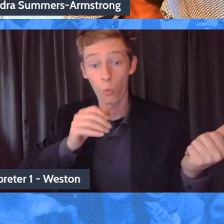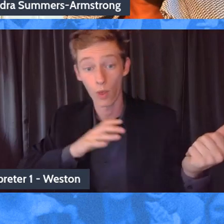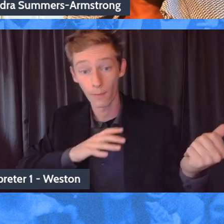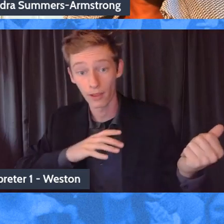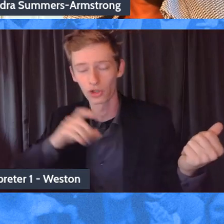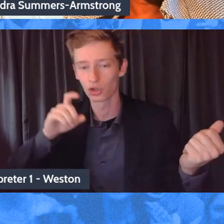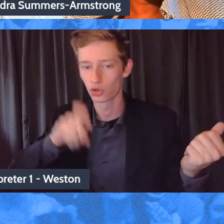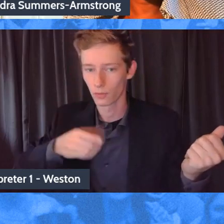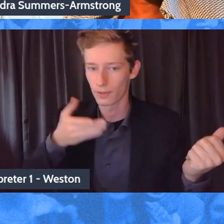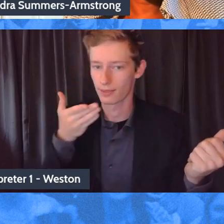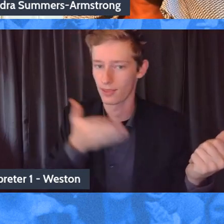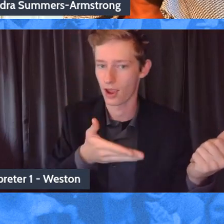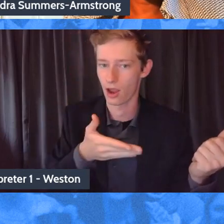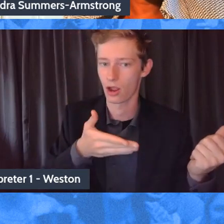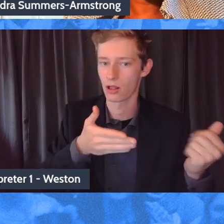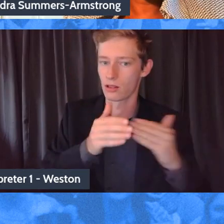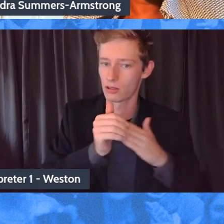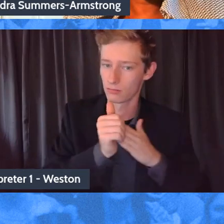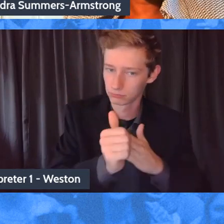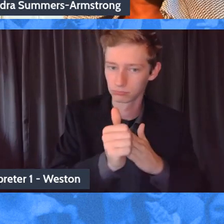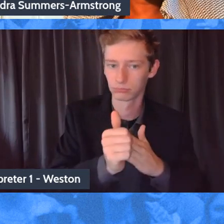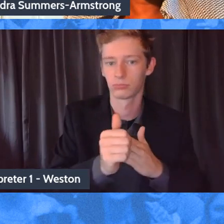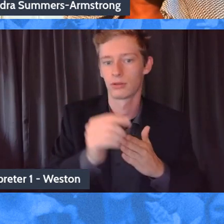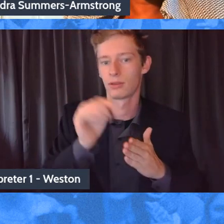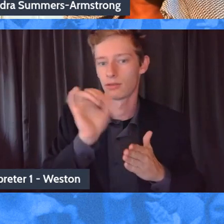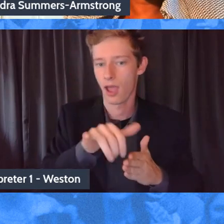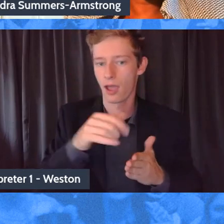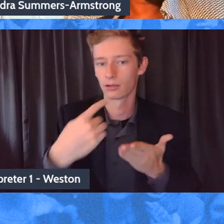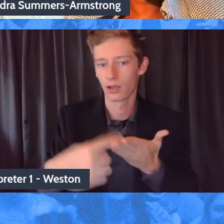and leading these conversations so that we can solve